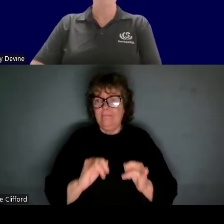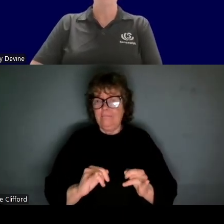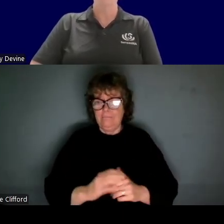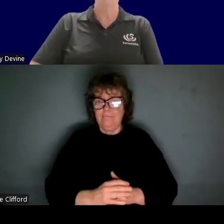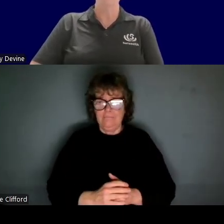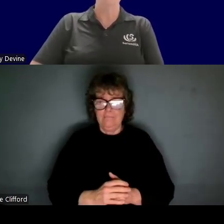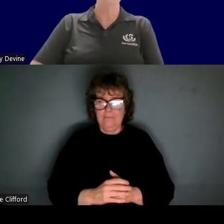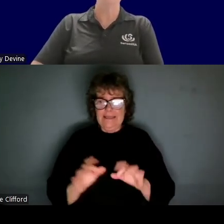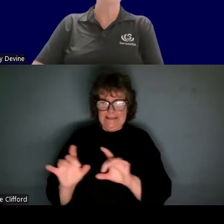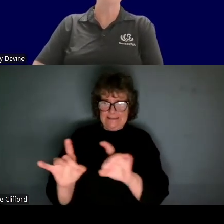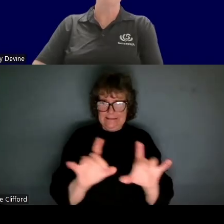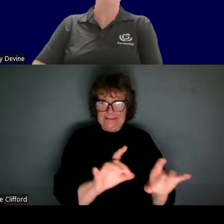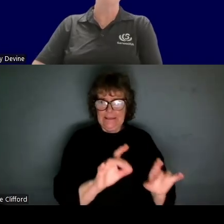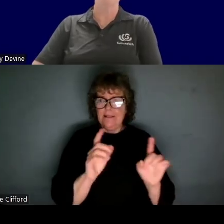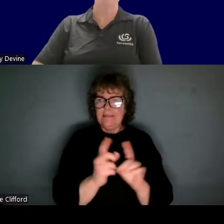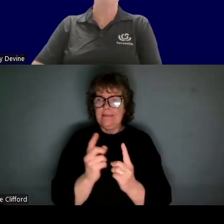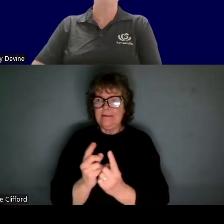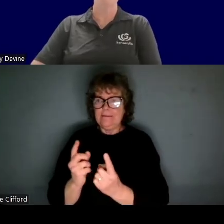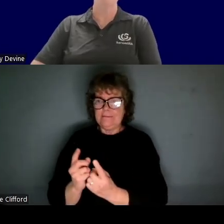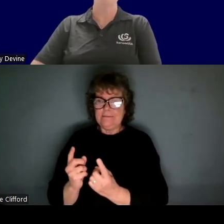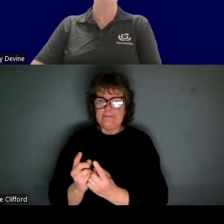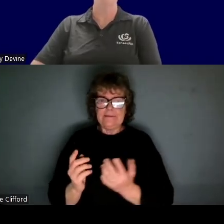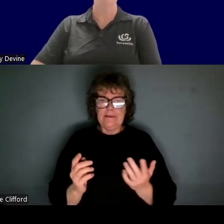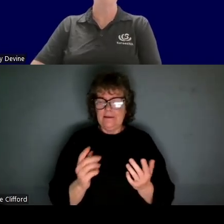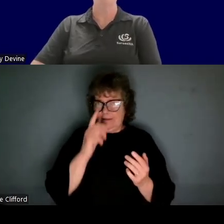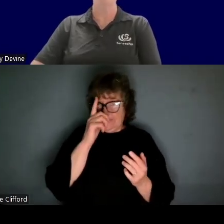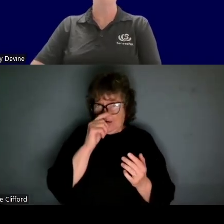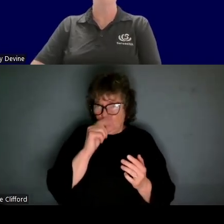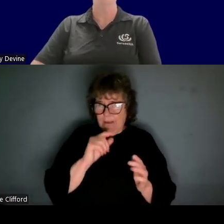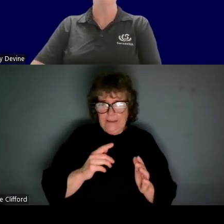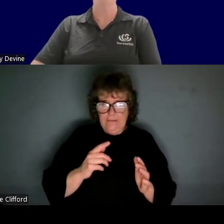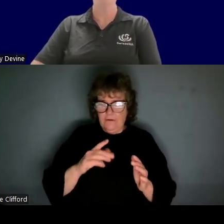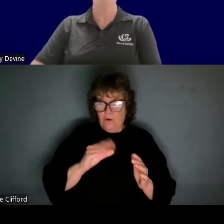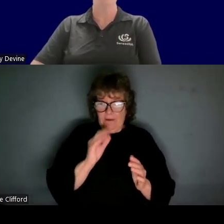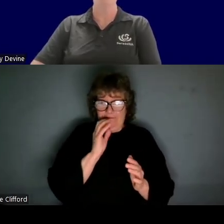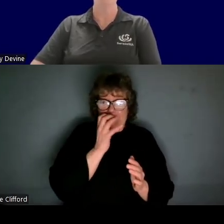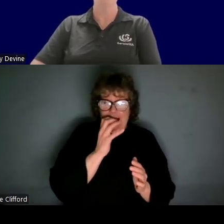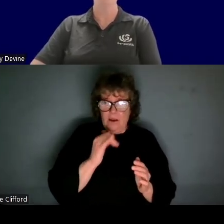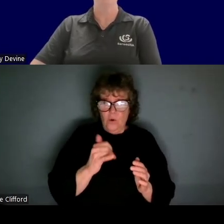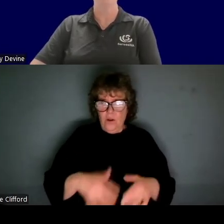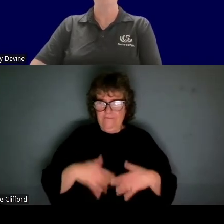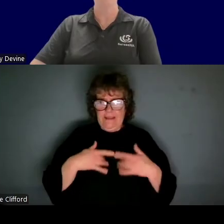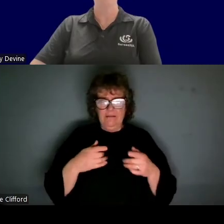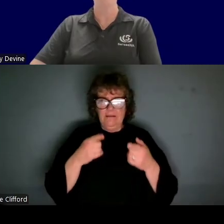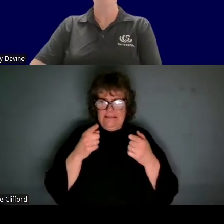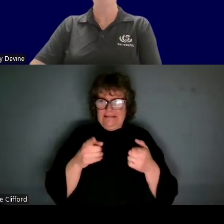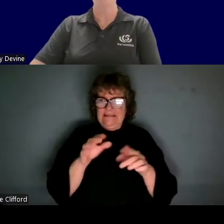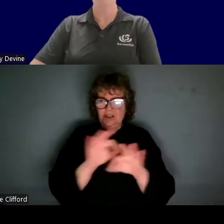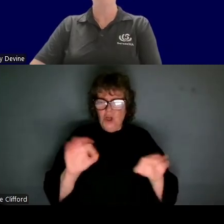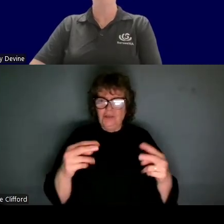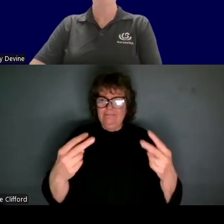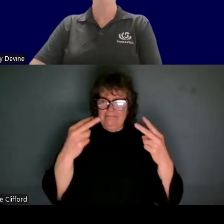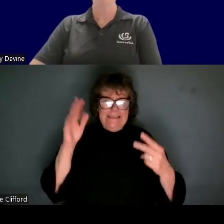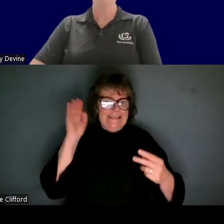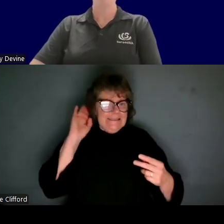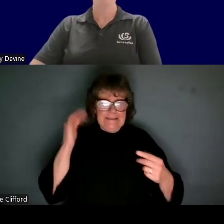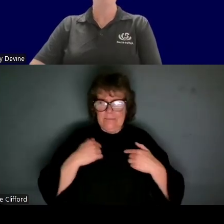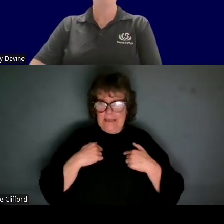damage, so this may occur out of fear, not feeling heard or as a communication tool. We've got over